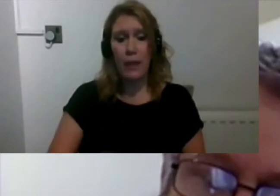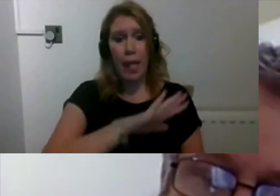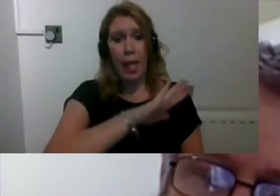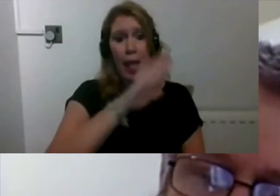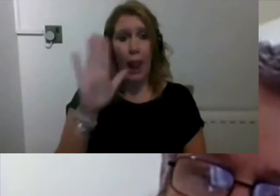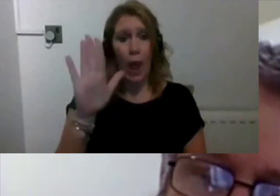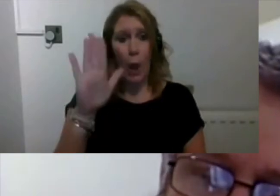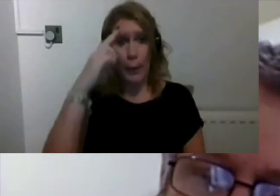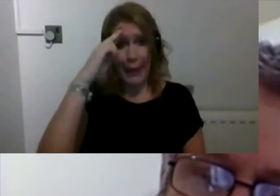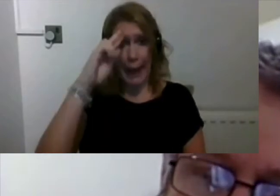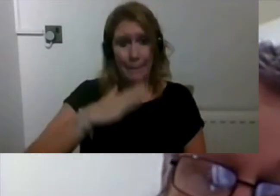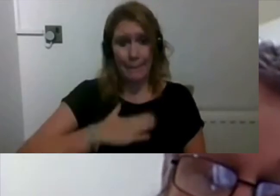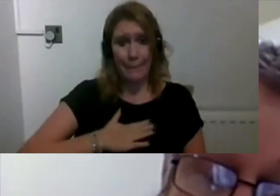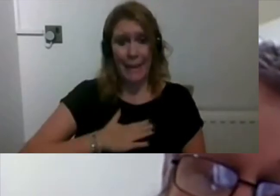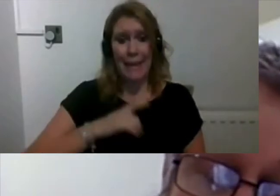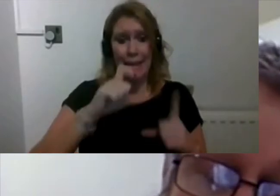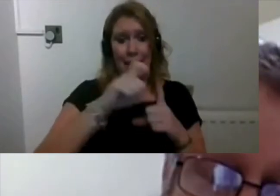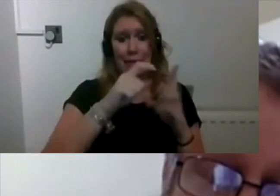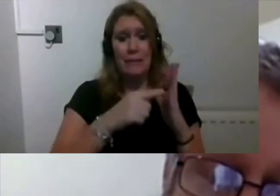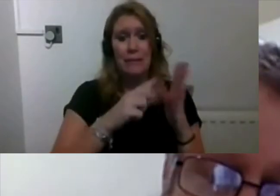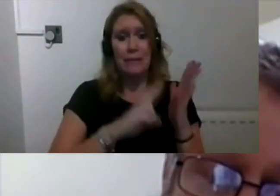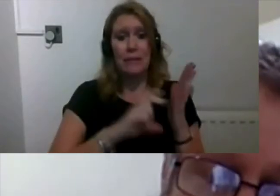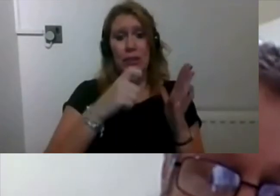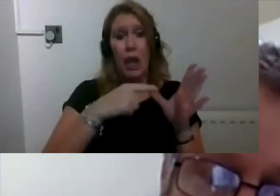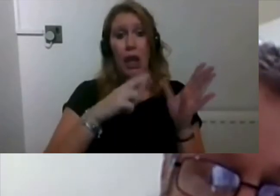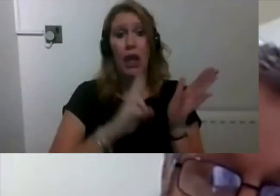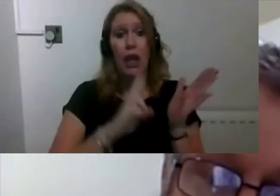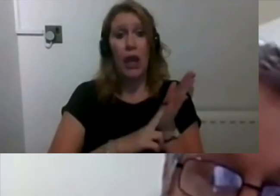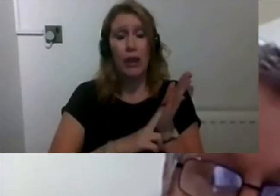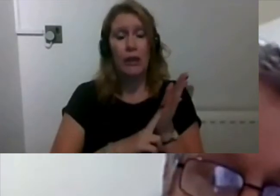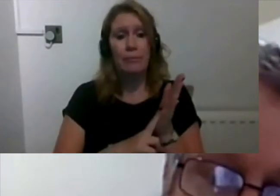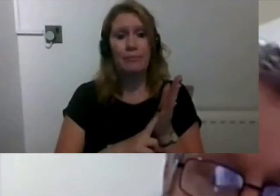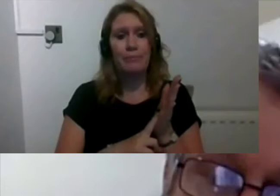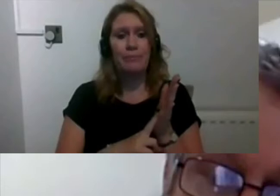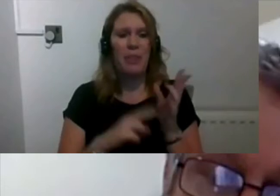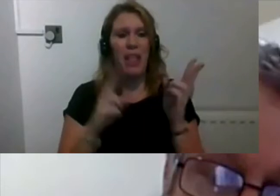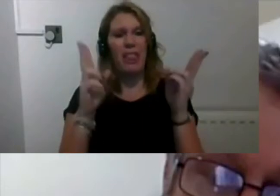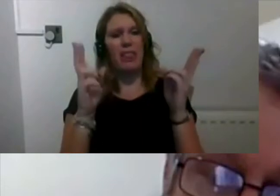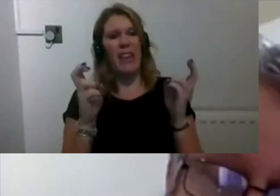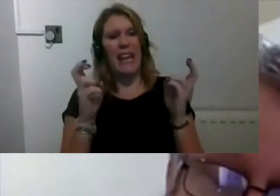for this poem was favourite music, and my